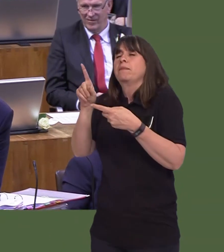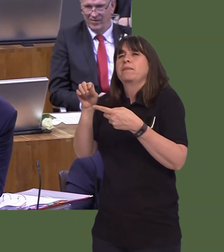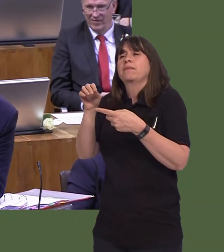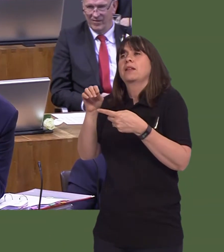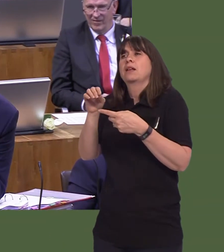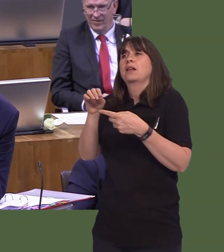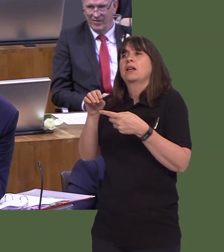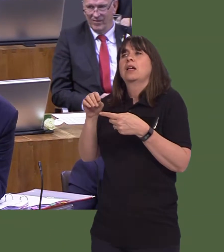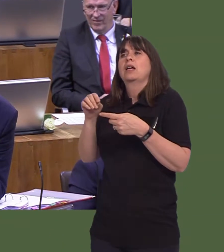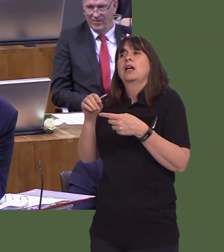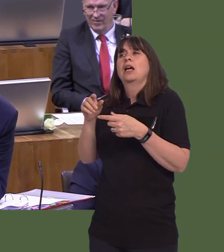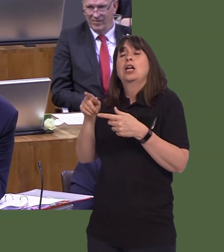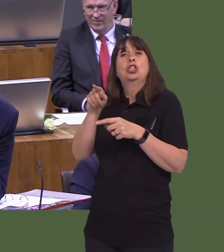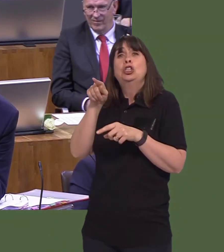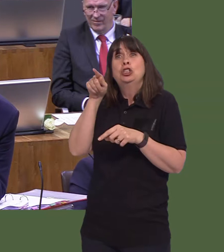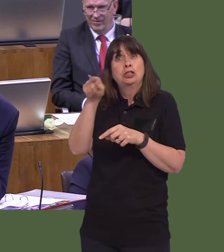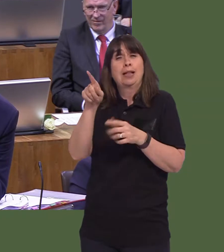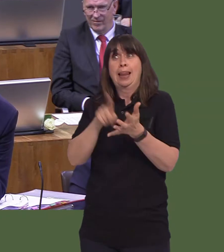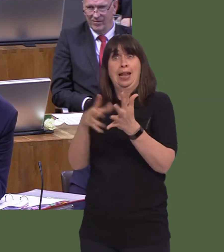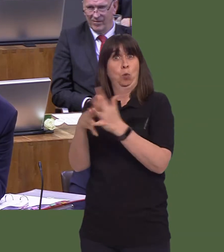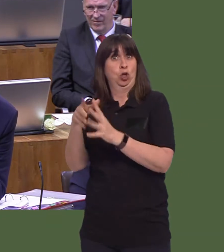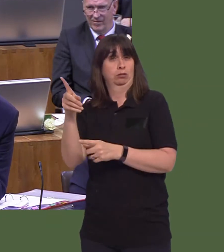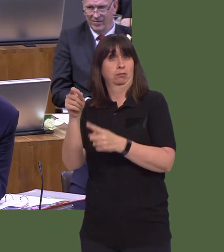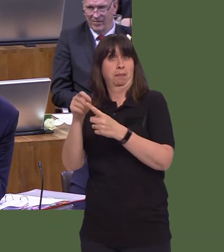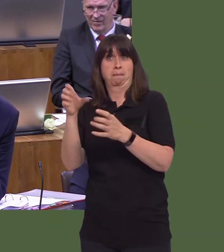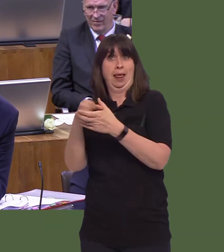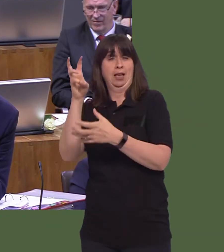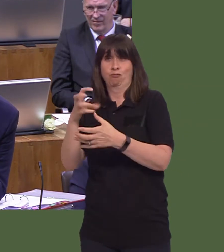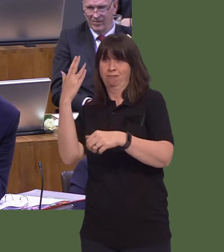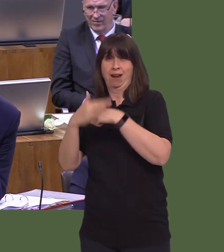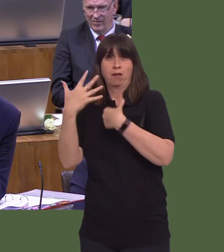once did she come back to me and say, 'Well, look, what about this? What about this? How does that provide us with reassurance?'